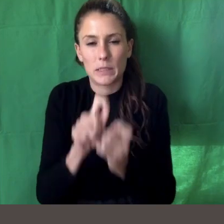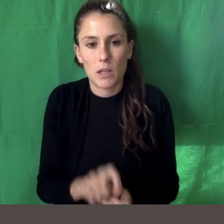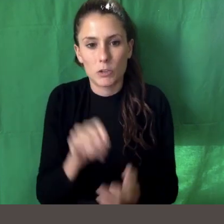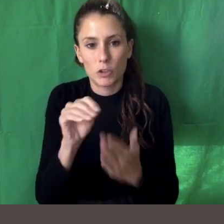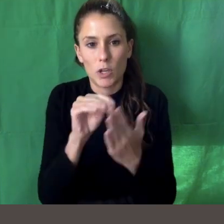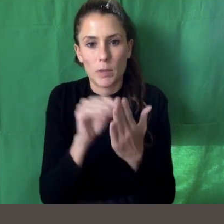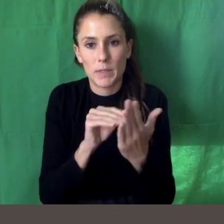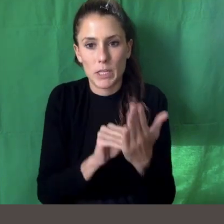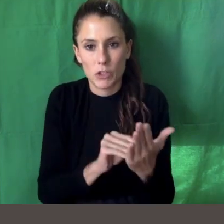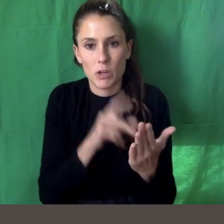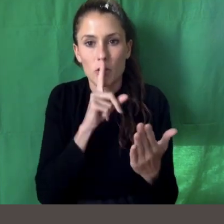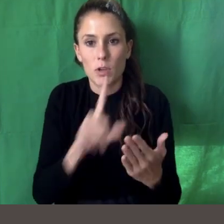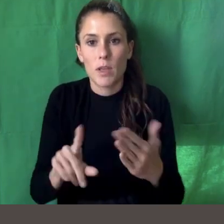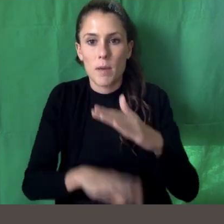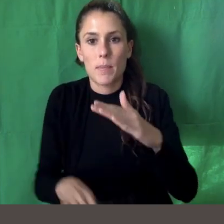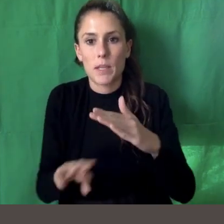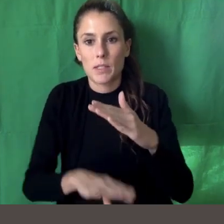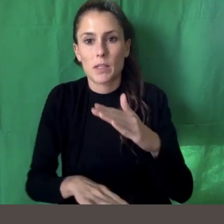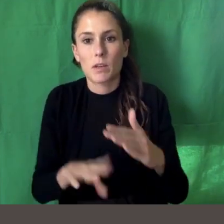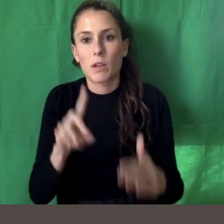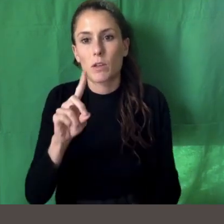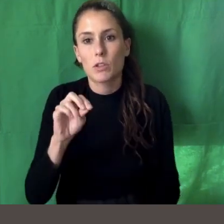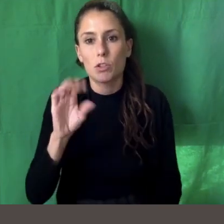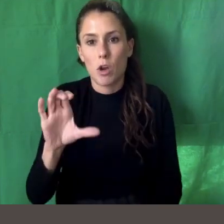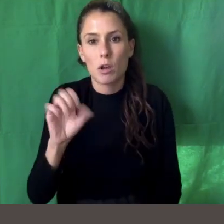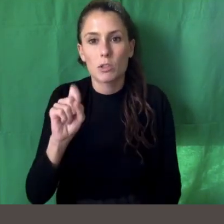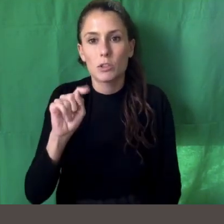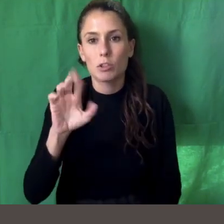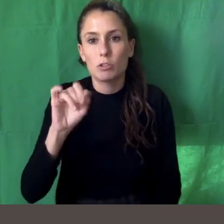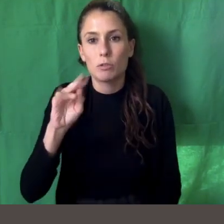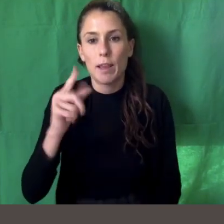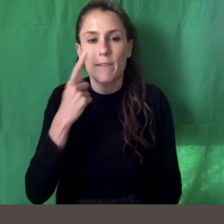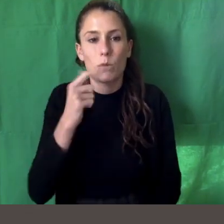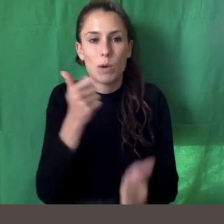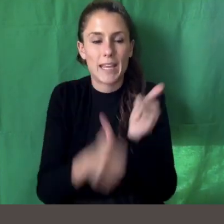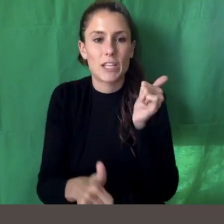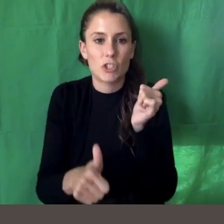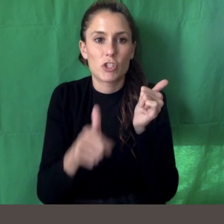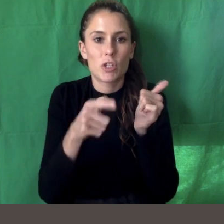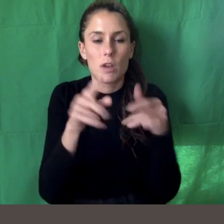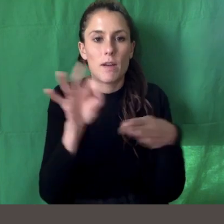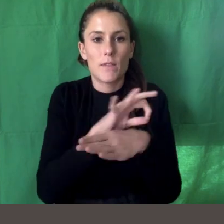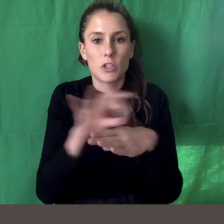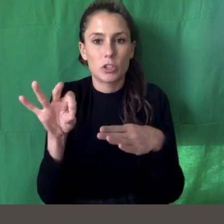documentation which is basically a doc string per each one of these functions